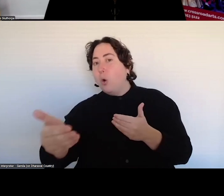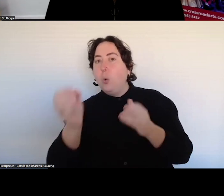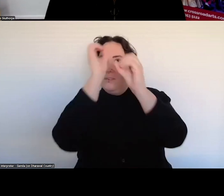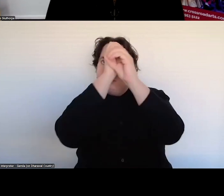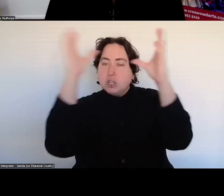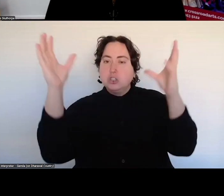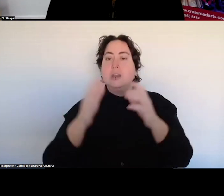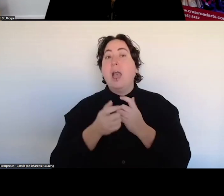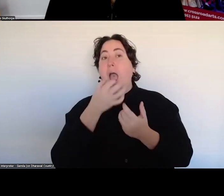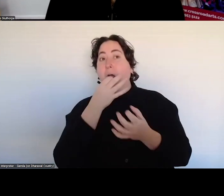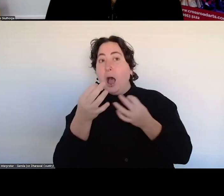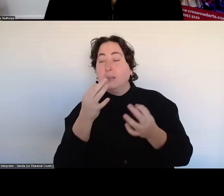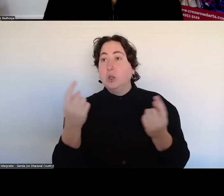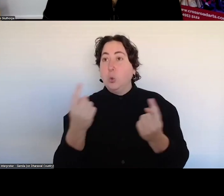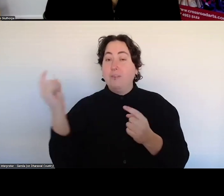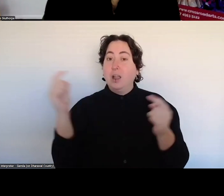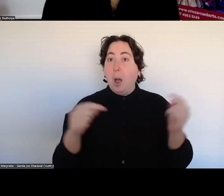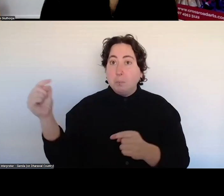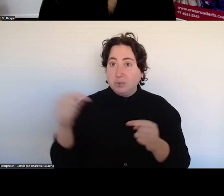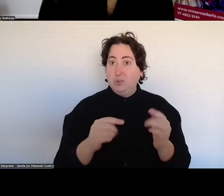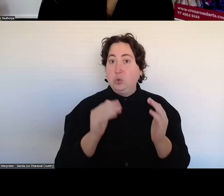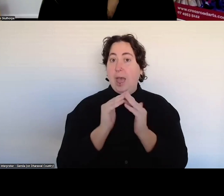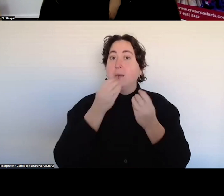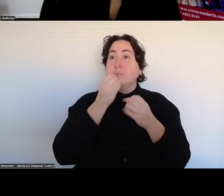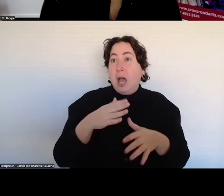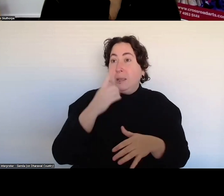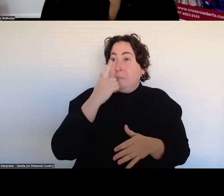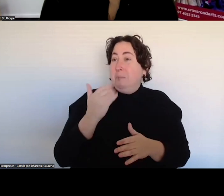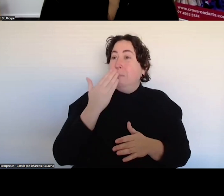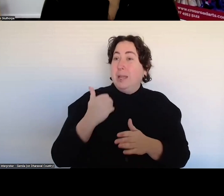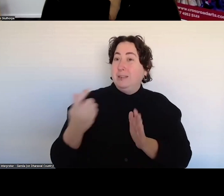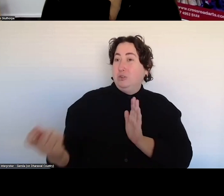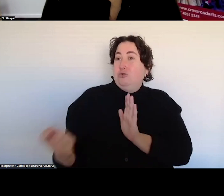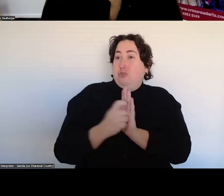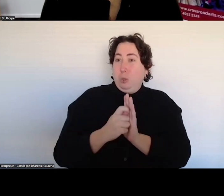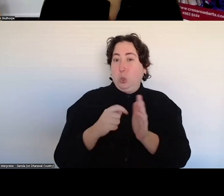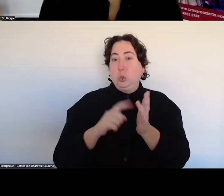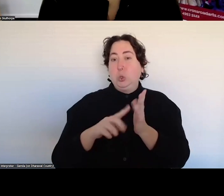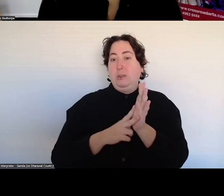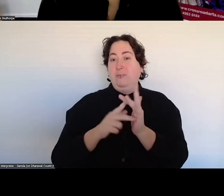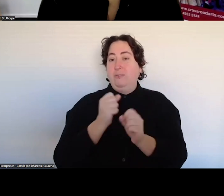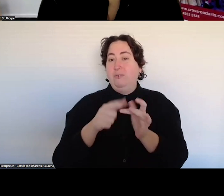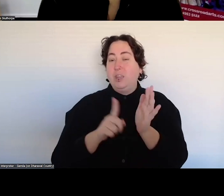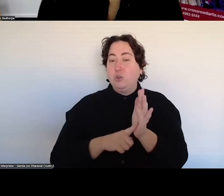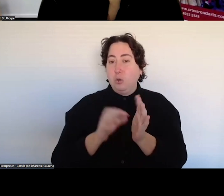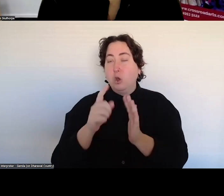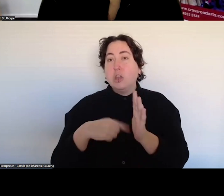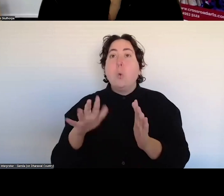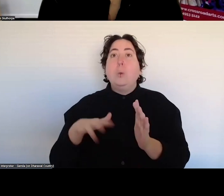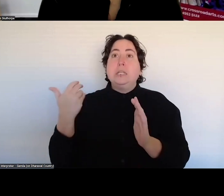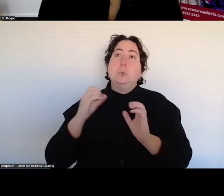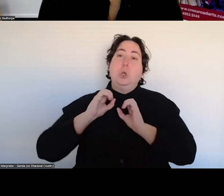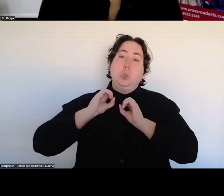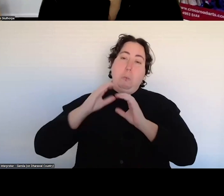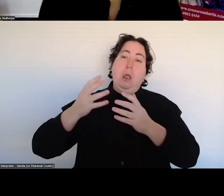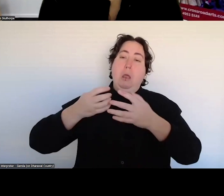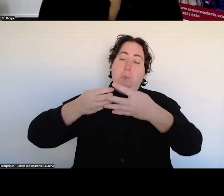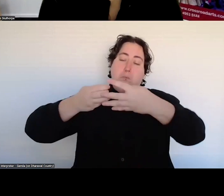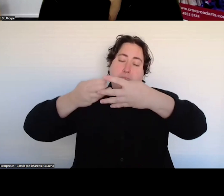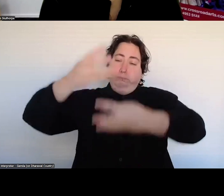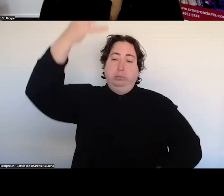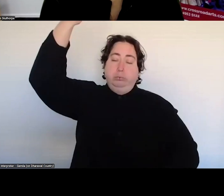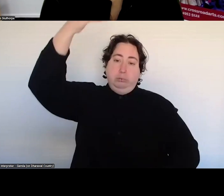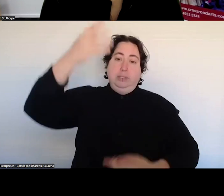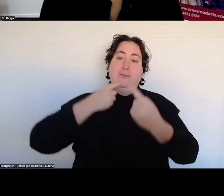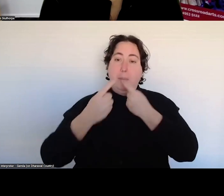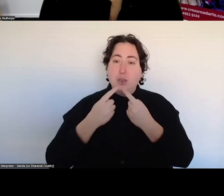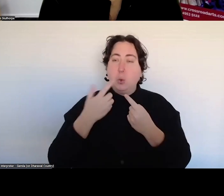contributing to the VIGIL project. We had to keep it short and sharp and bring them in on